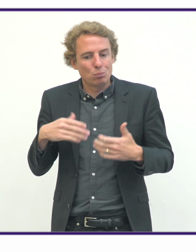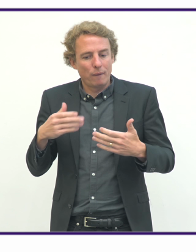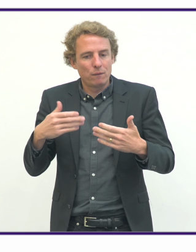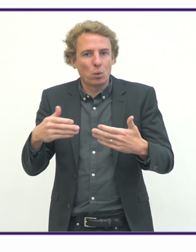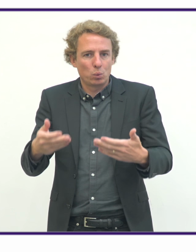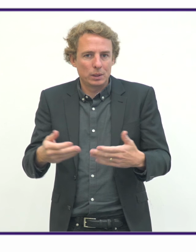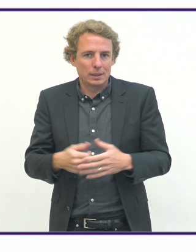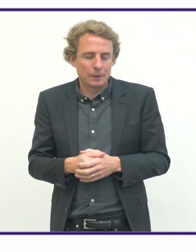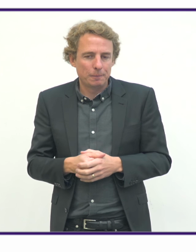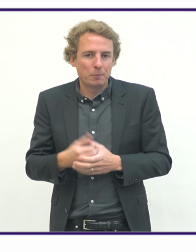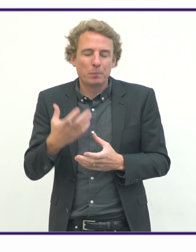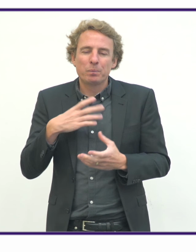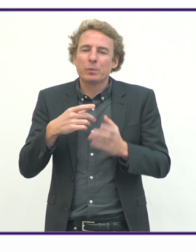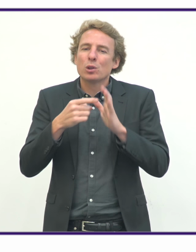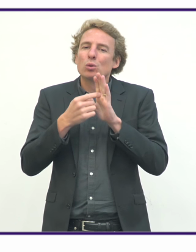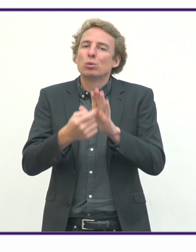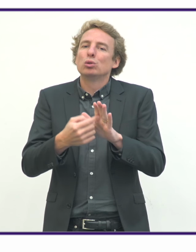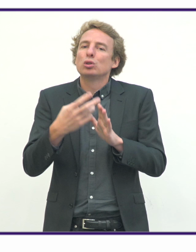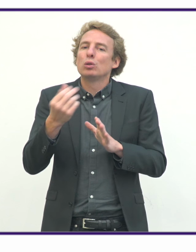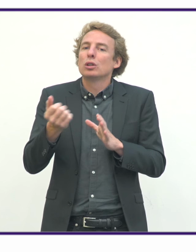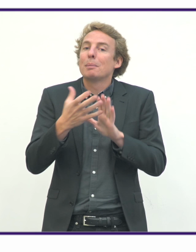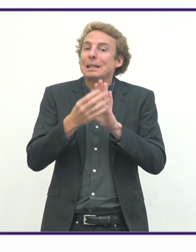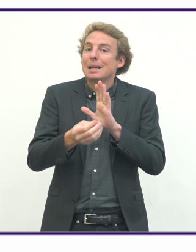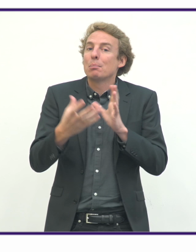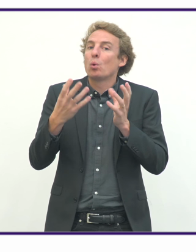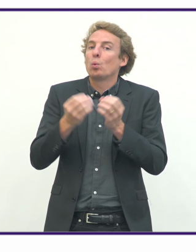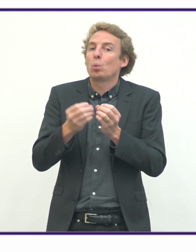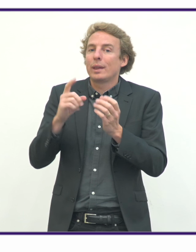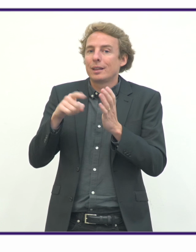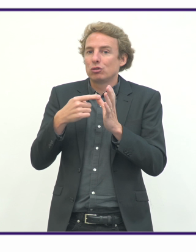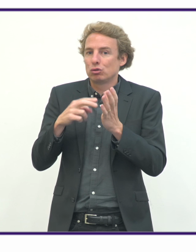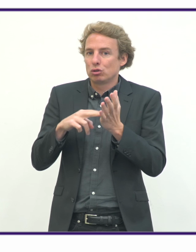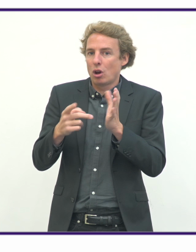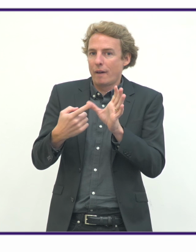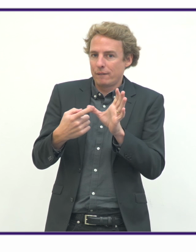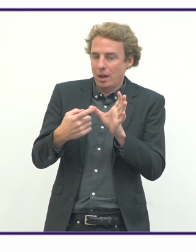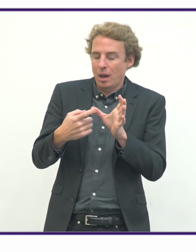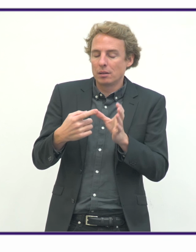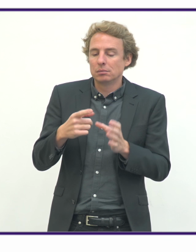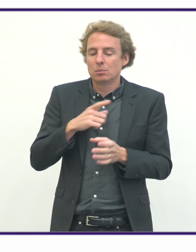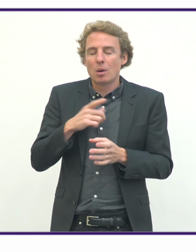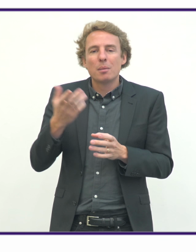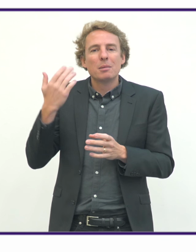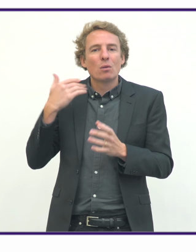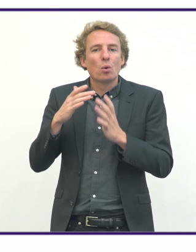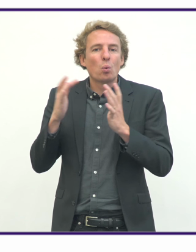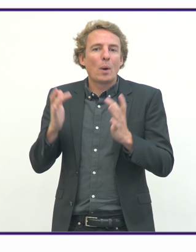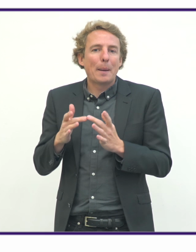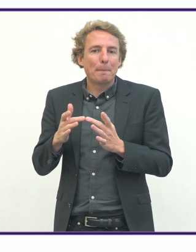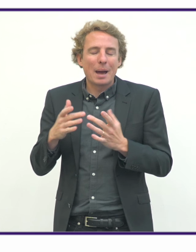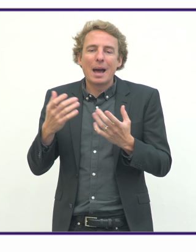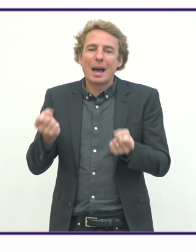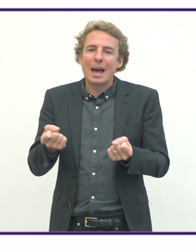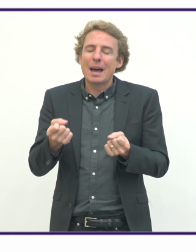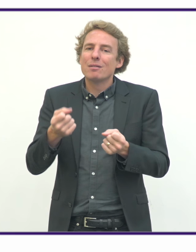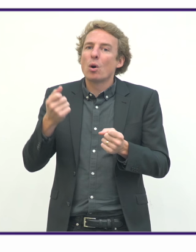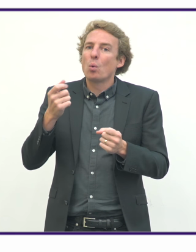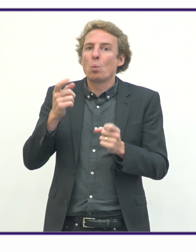What I'm going to do is I'm going to show you some examples of where it is with JavaScript coming from my web background. You'll see there's a big warning up there above my head saying